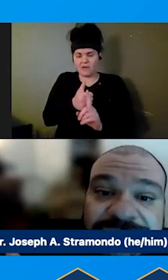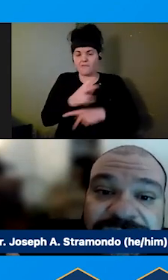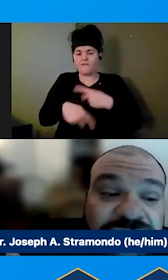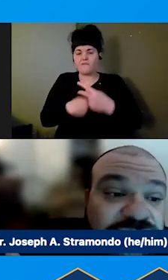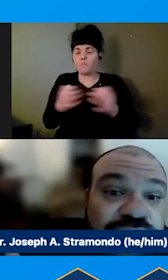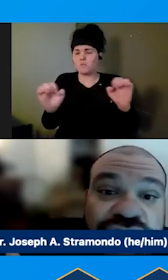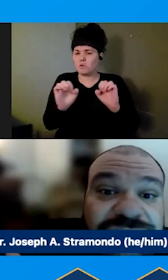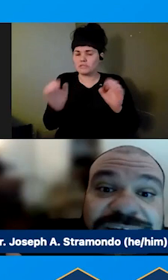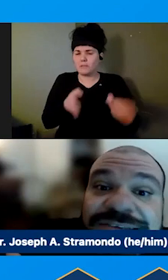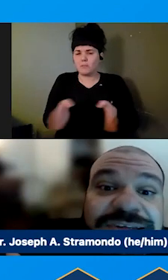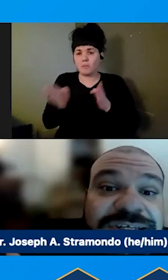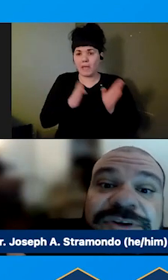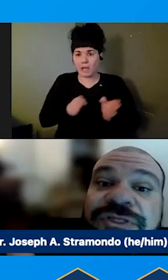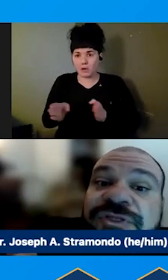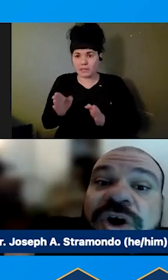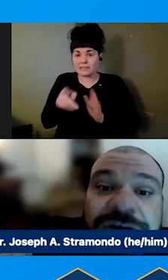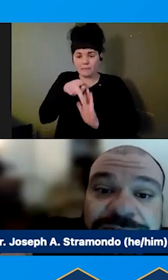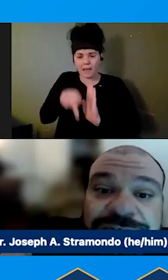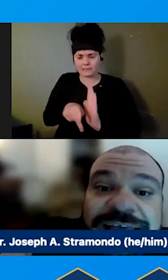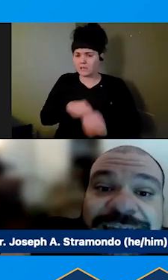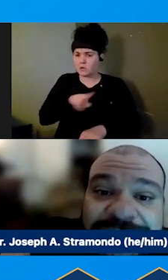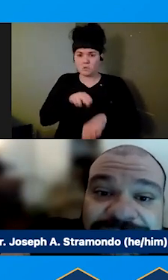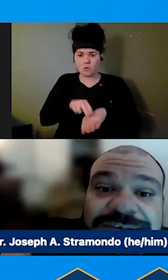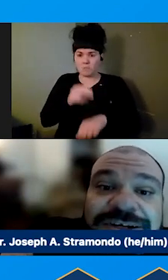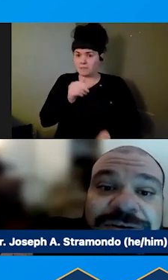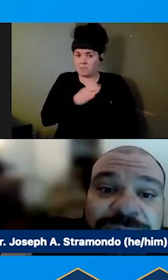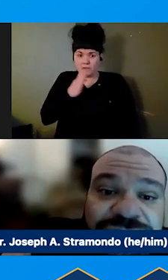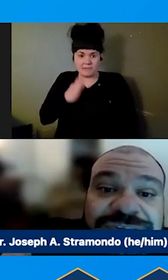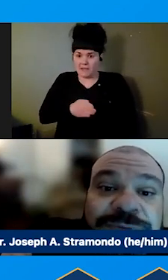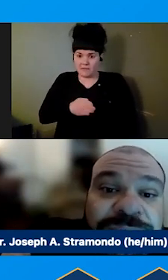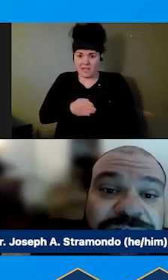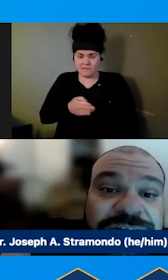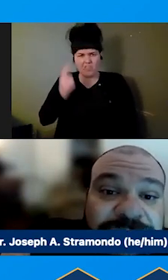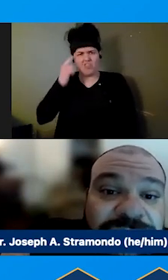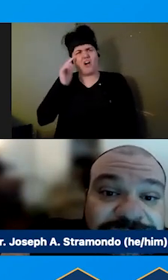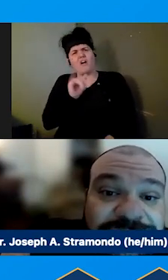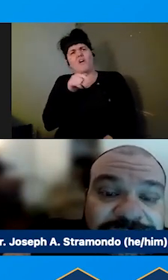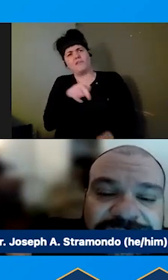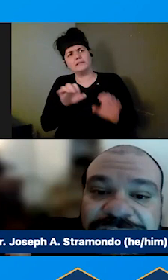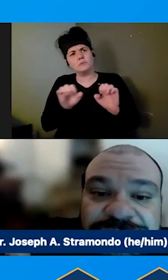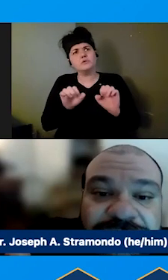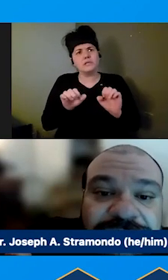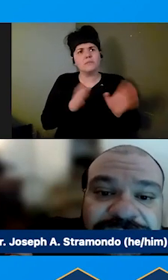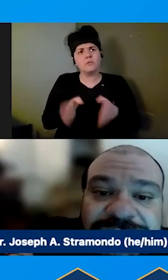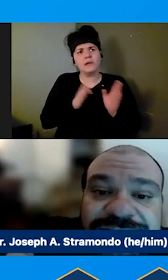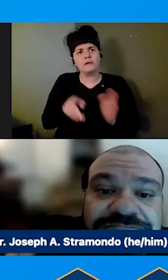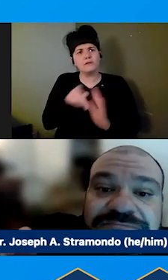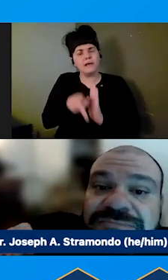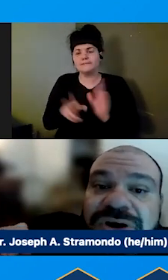emergency preparedness policy usually isn't even thought of as emergency preparedness policy.